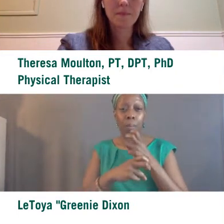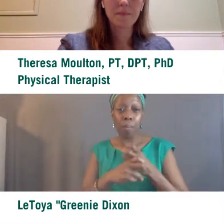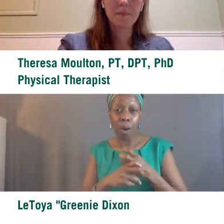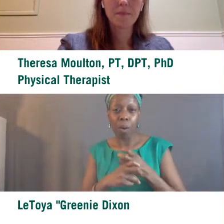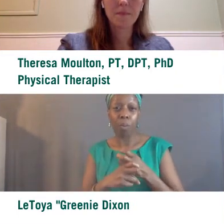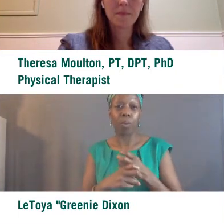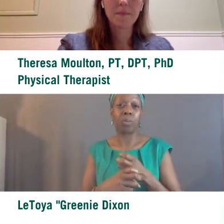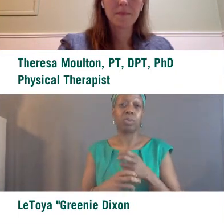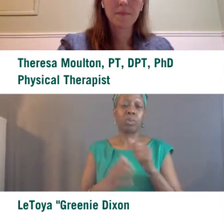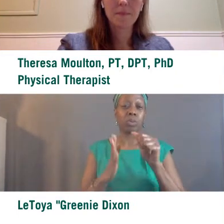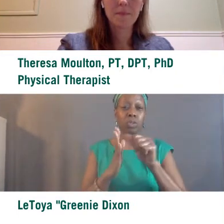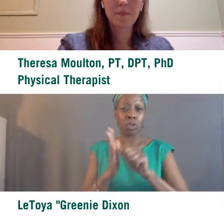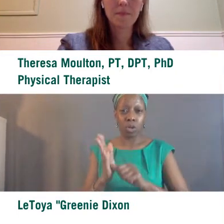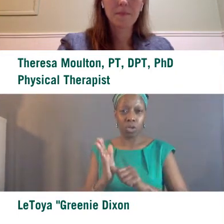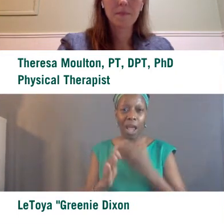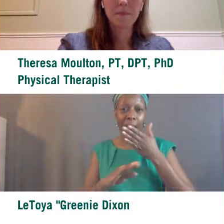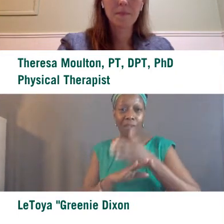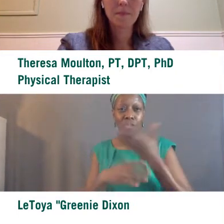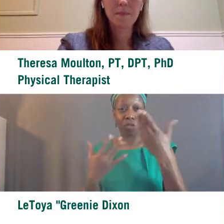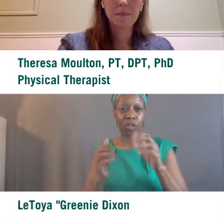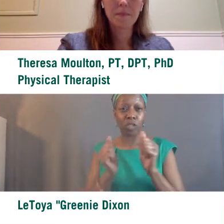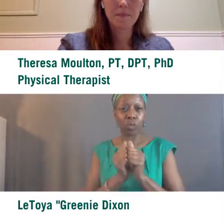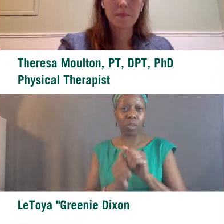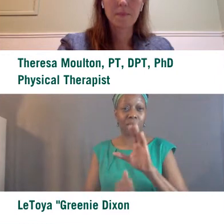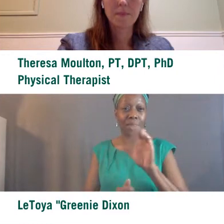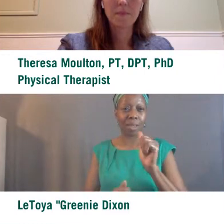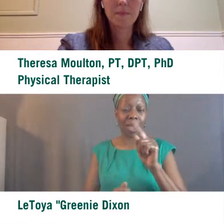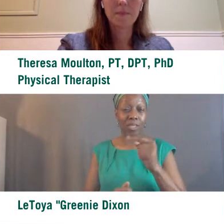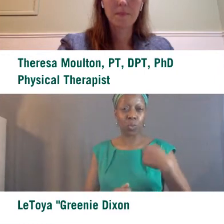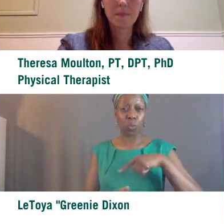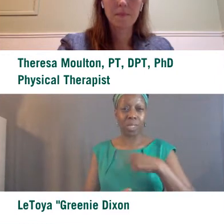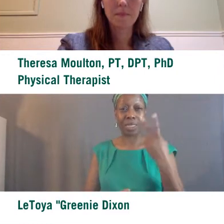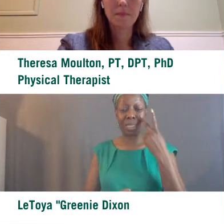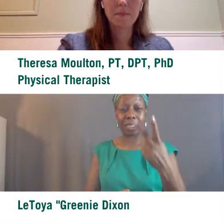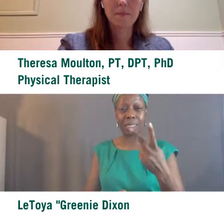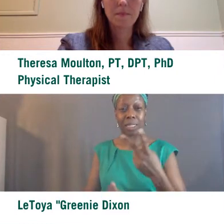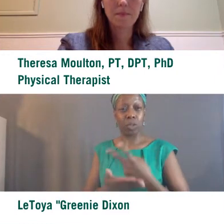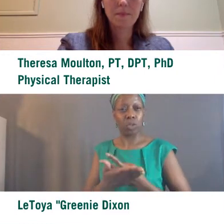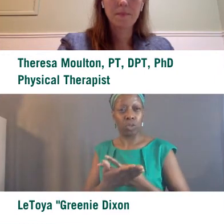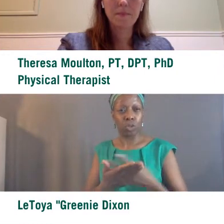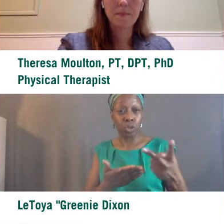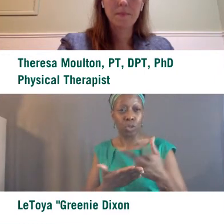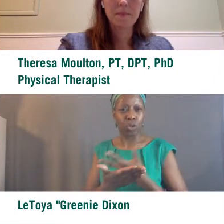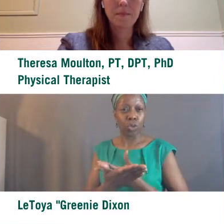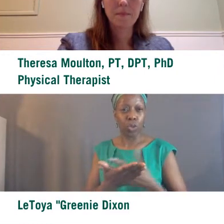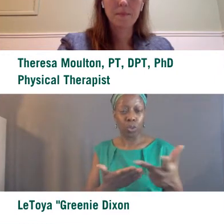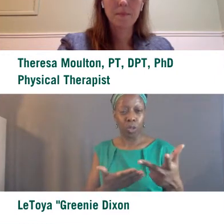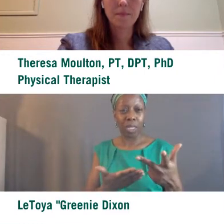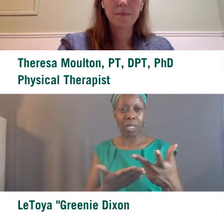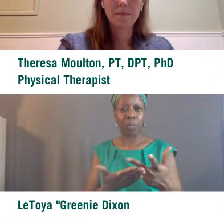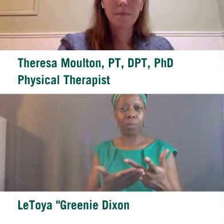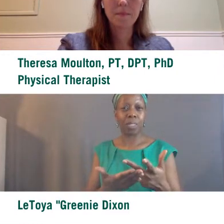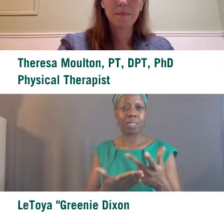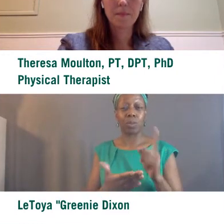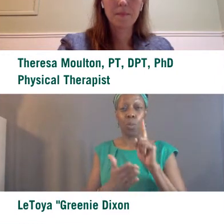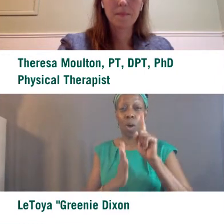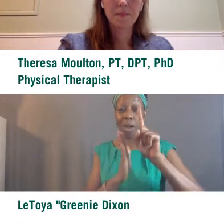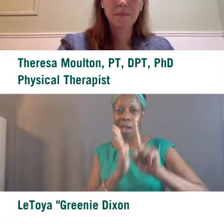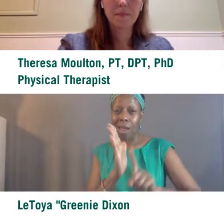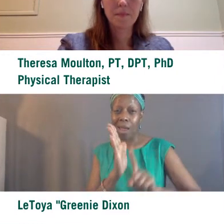And we see them for two to three weeks. Two hours of PT, an hour of OT, every single day, they're up, they're moving.